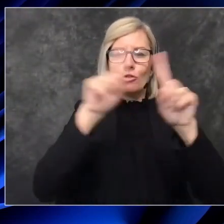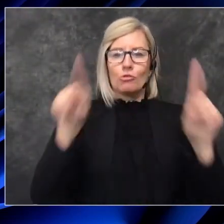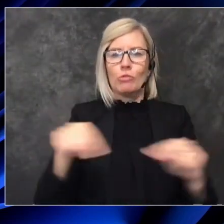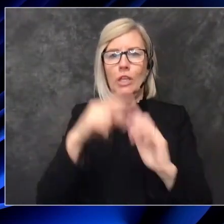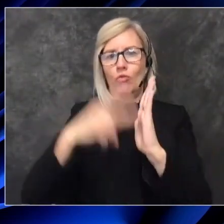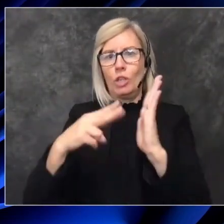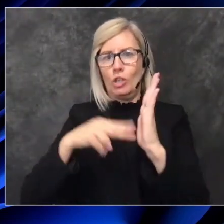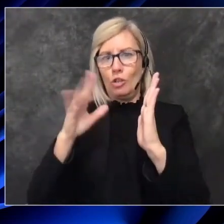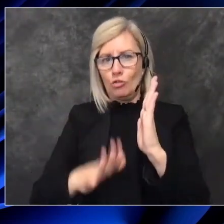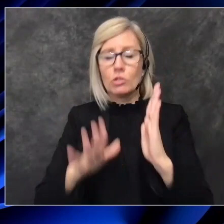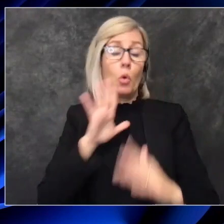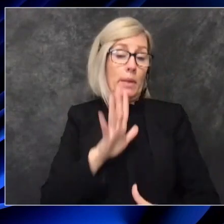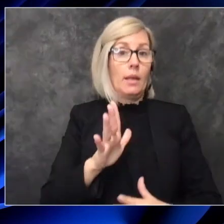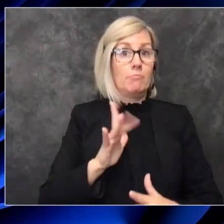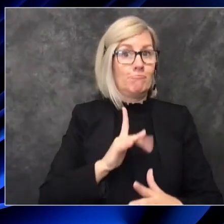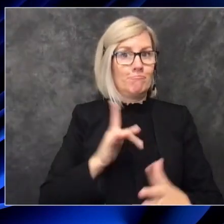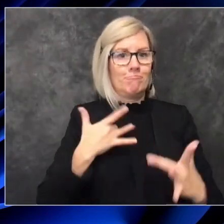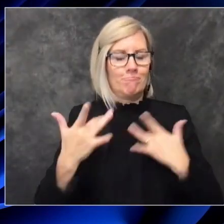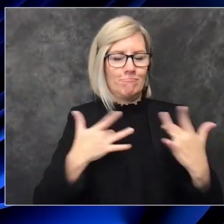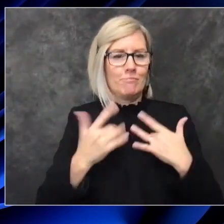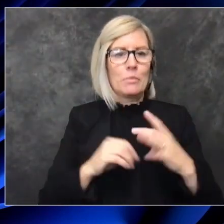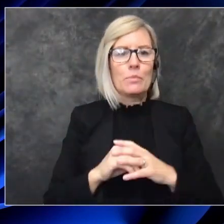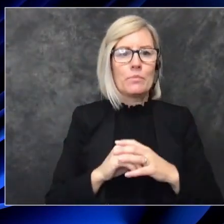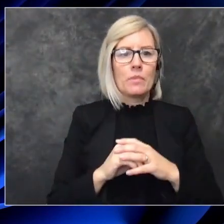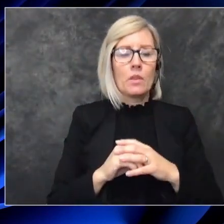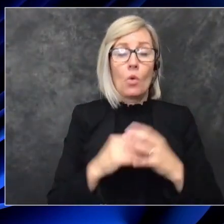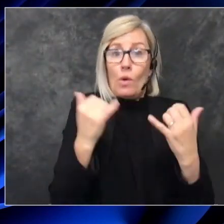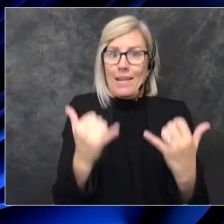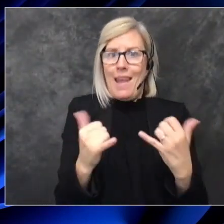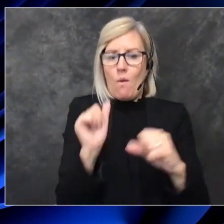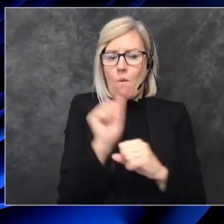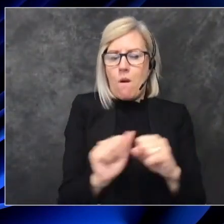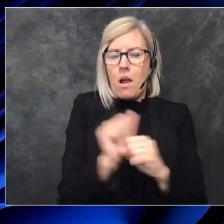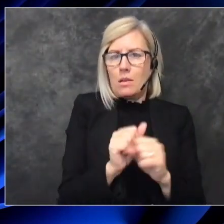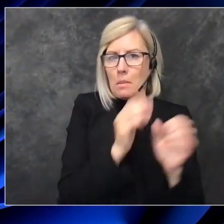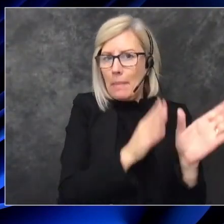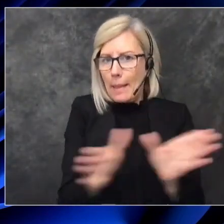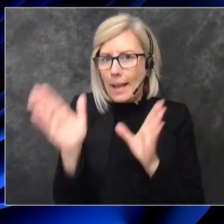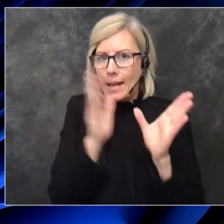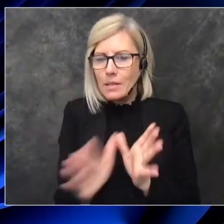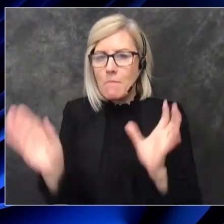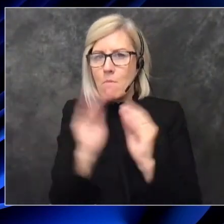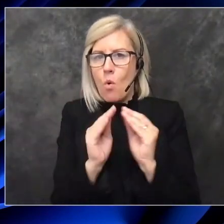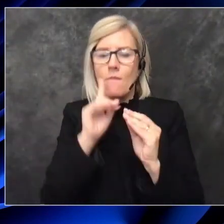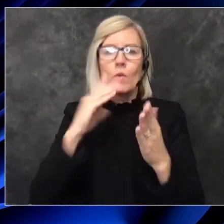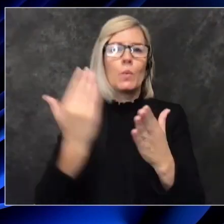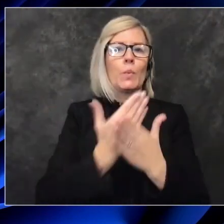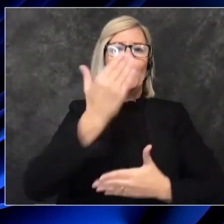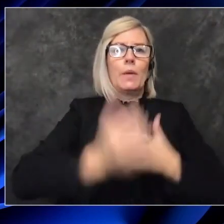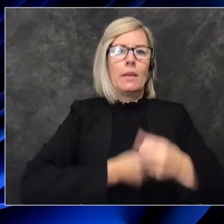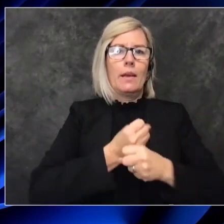And then we're in the works trying to plan some more for the new year, so please stay tuned and you can